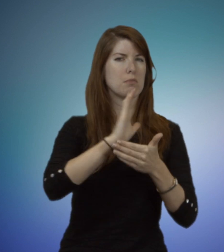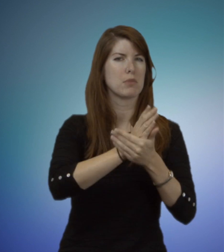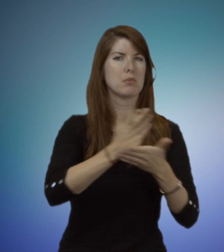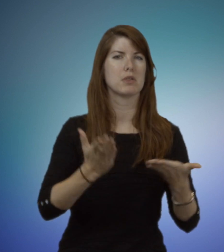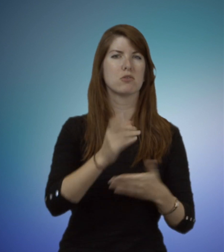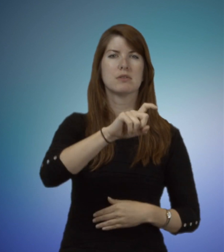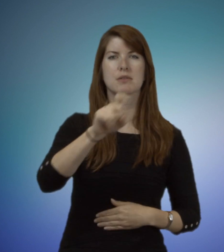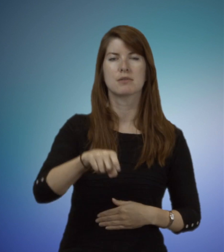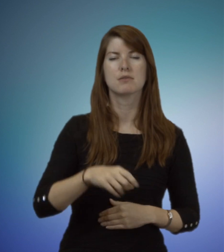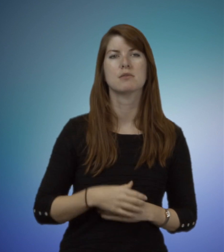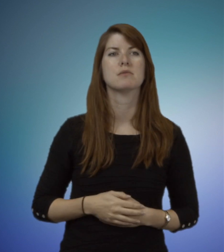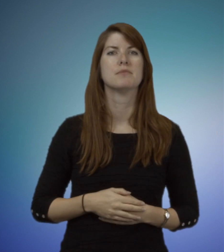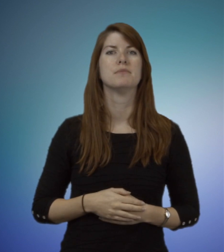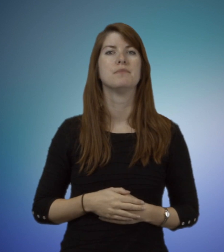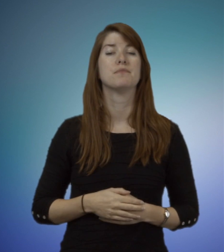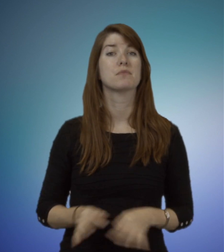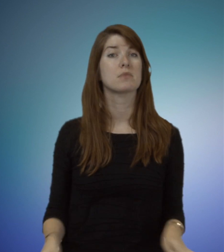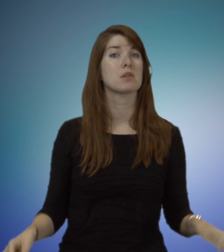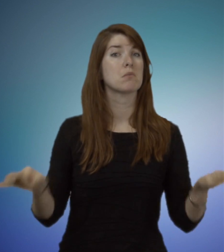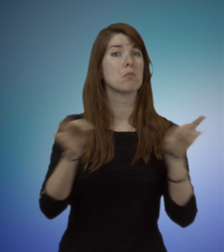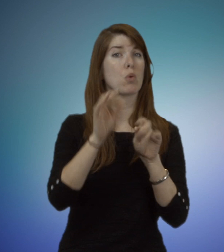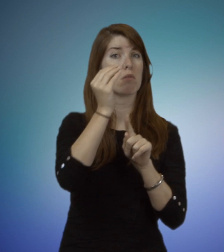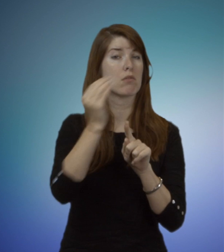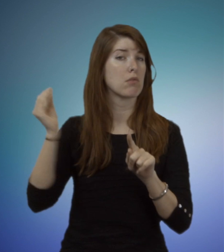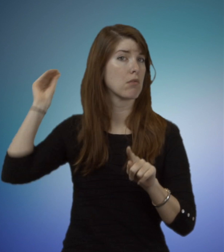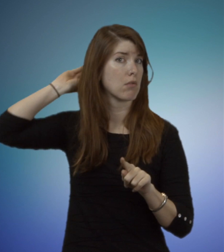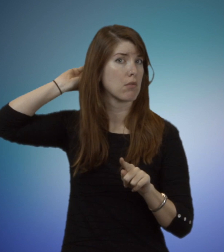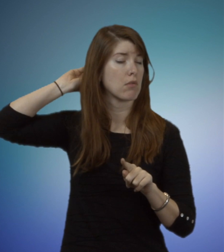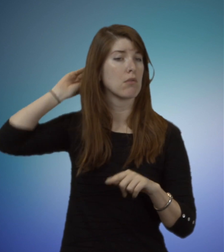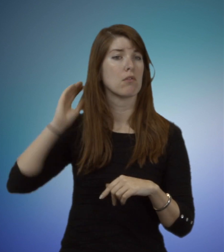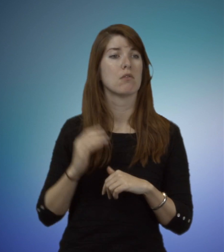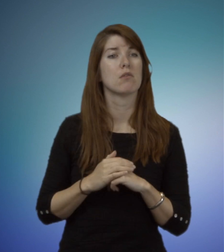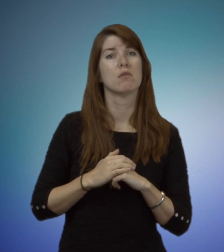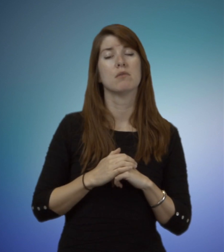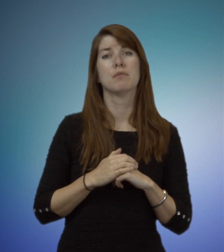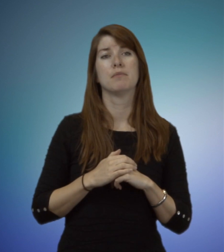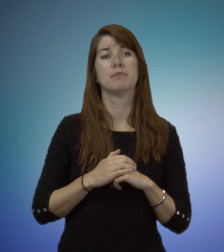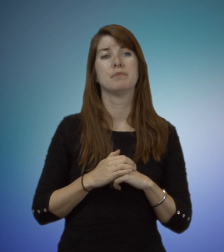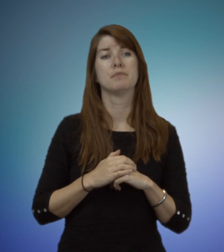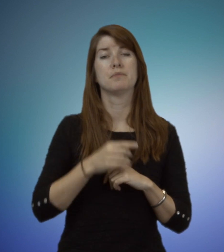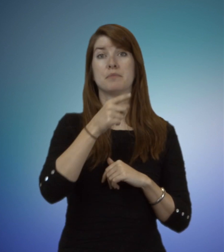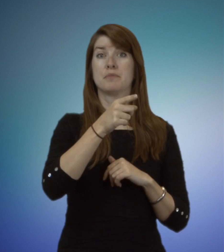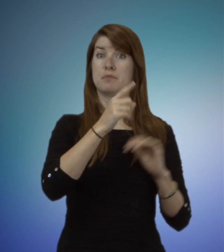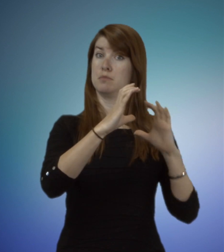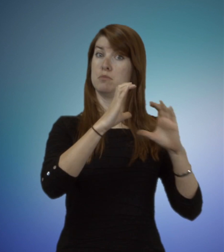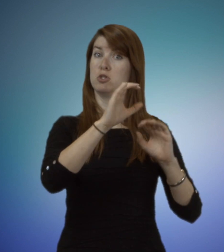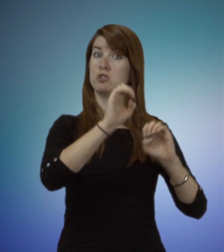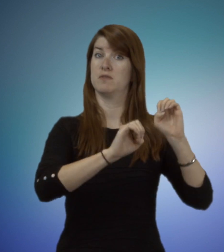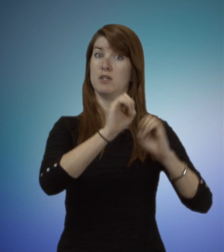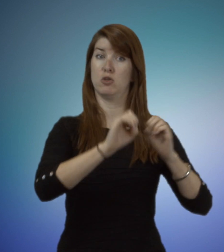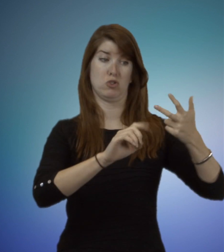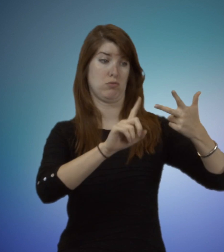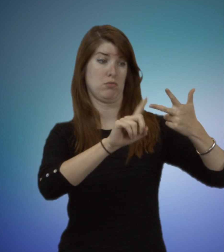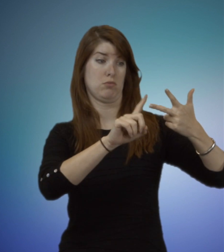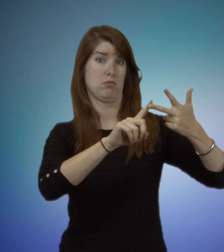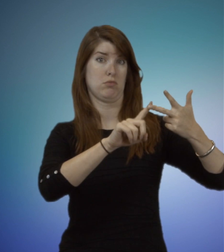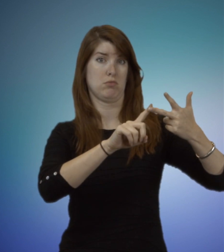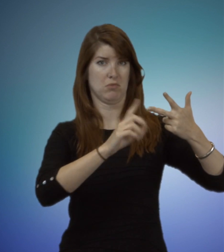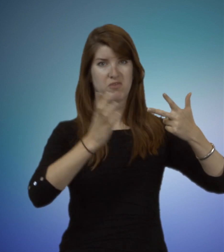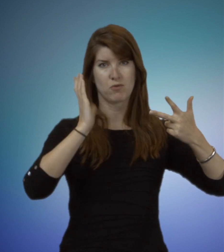It's important to note that a communication evaluation, formerly known as Part C,